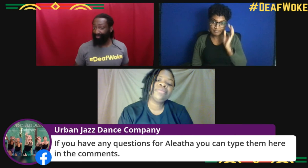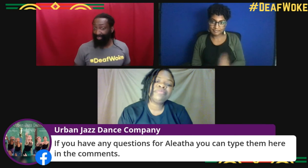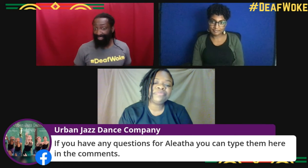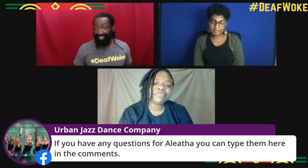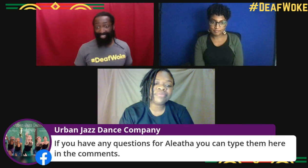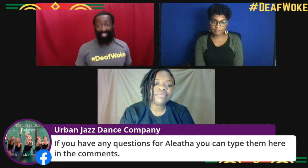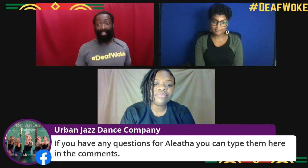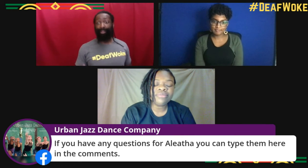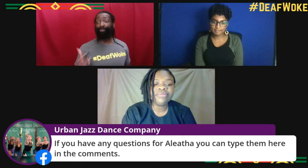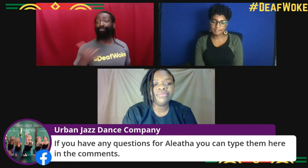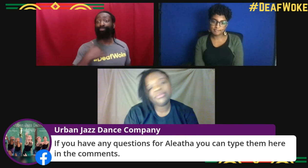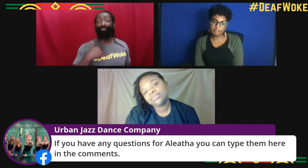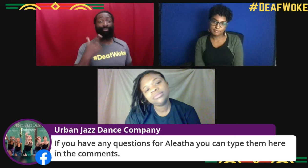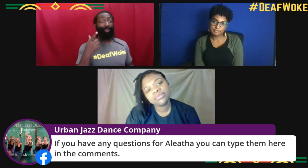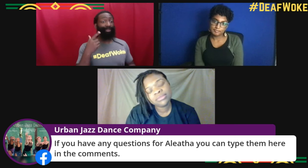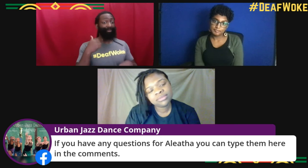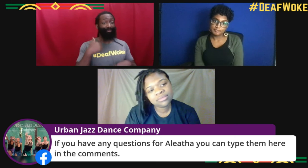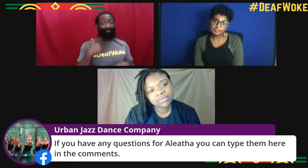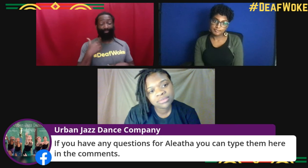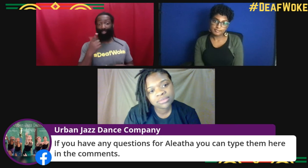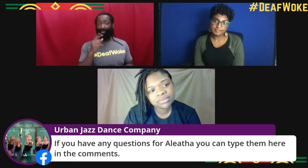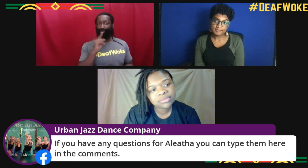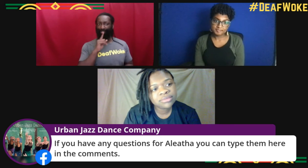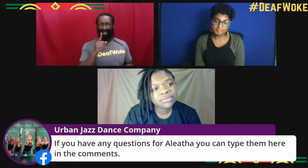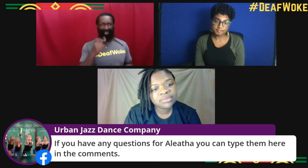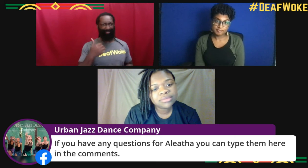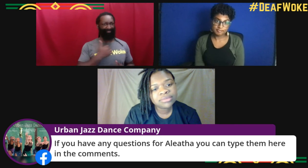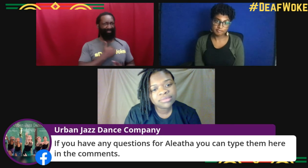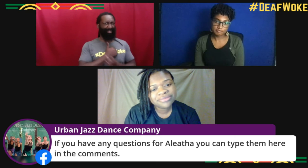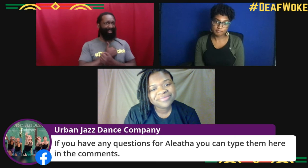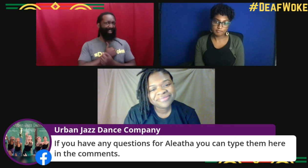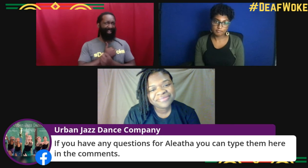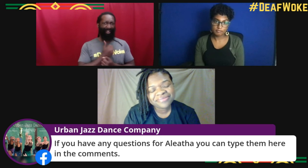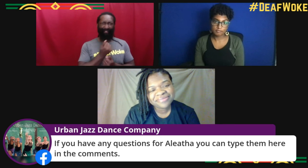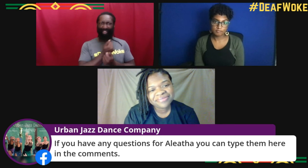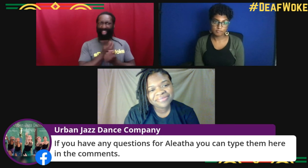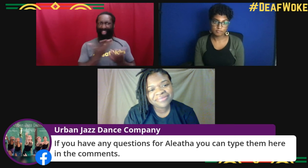Yes, yes, yes, I love everything that you're doing.